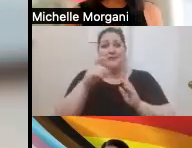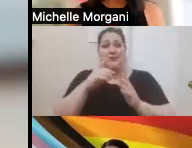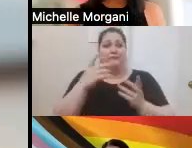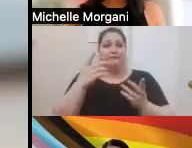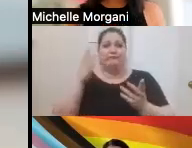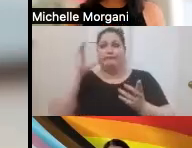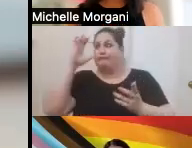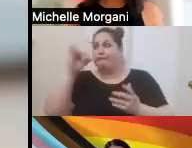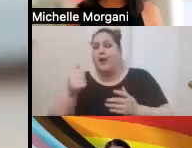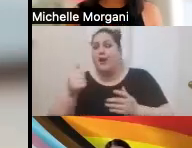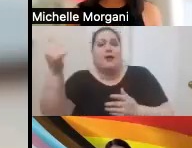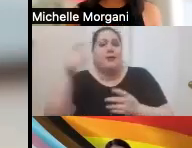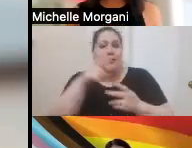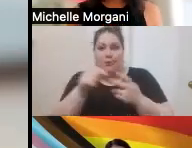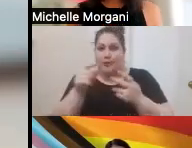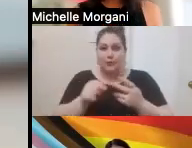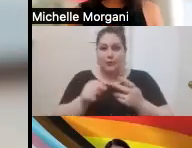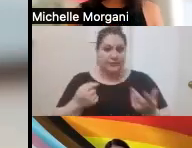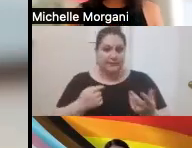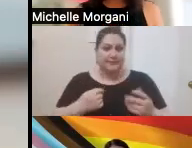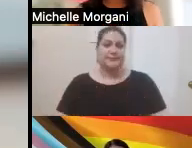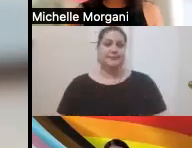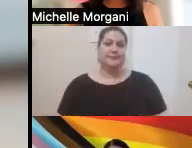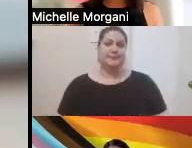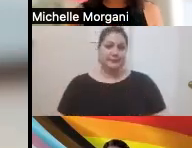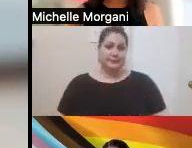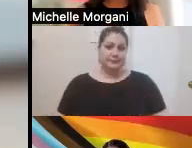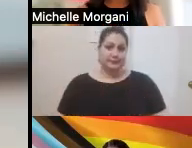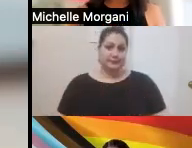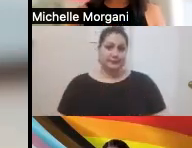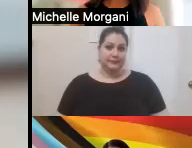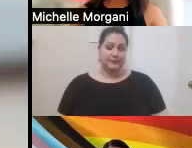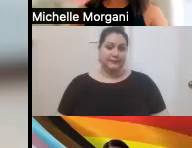and it could be, you know, I would actually probably argue that speech to text in that